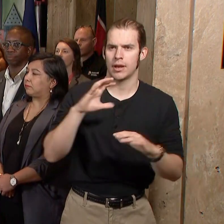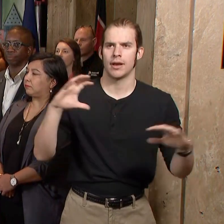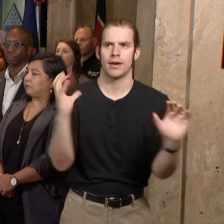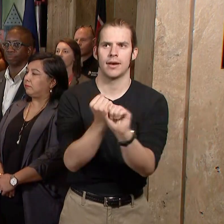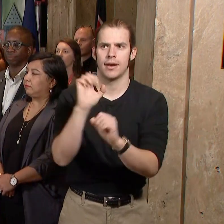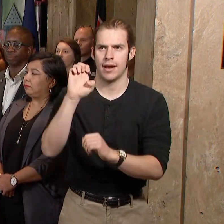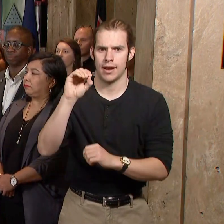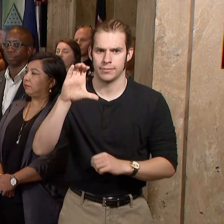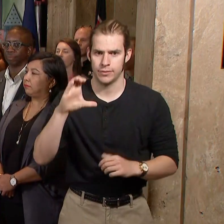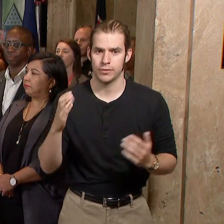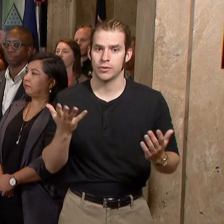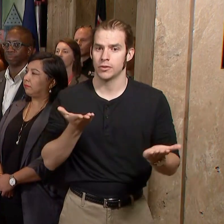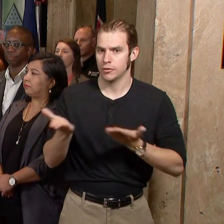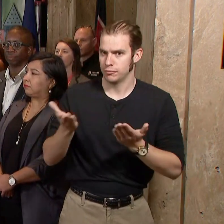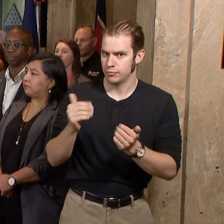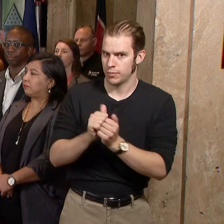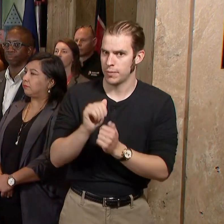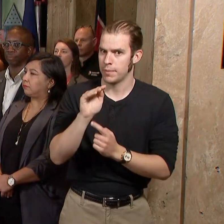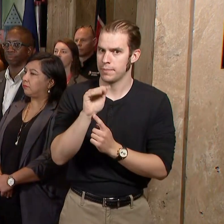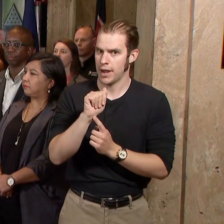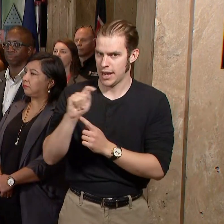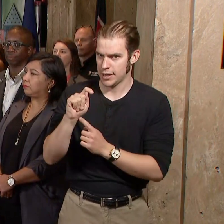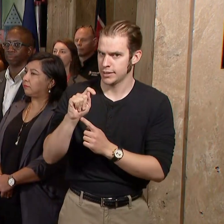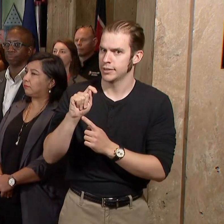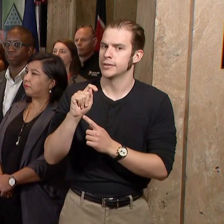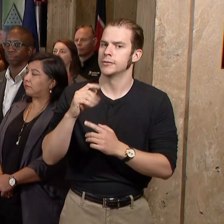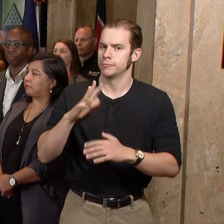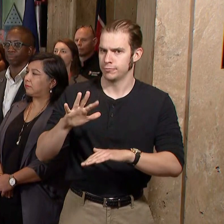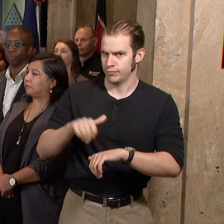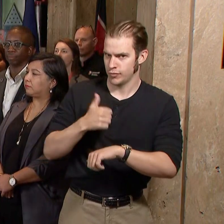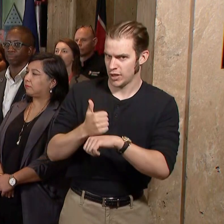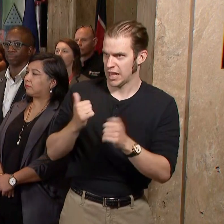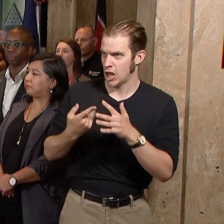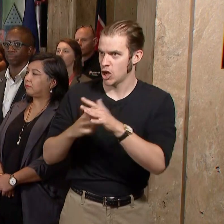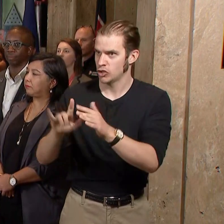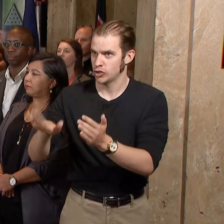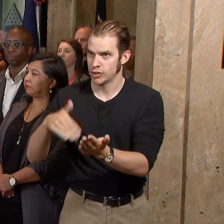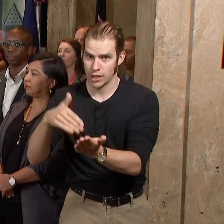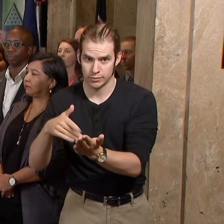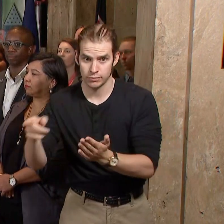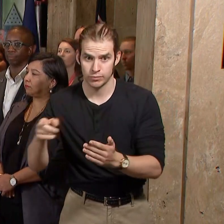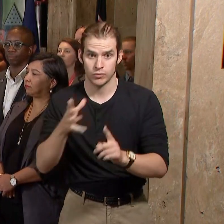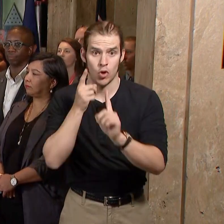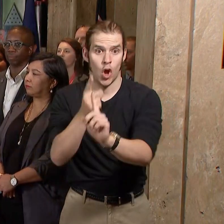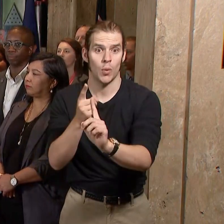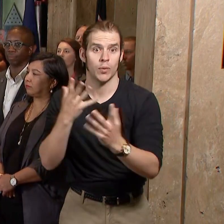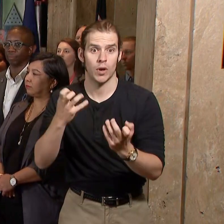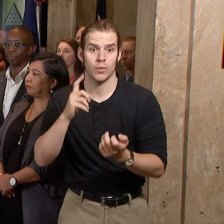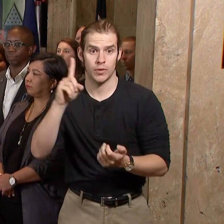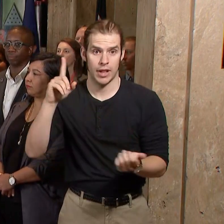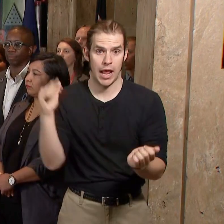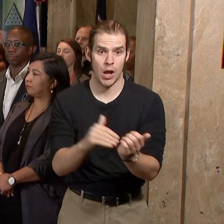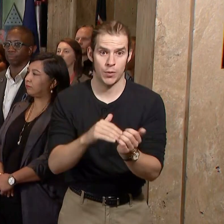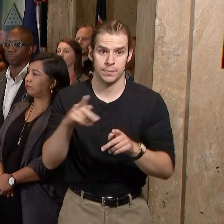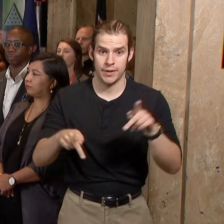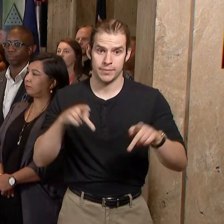As part of our response, we will set a goal which is the target is we want to get 1000 people who are currently on housed access to housing